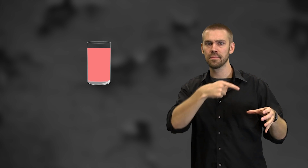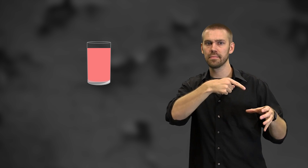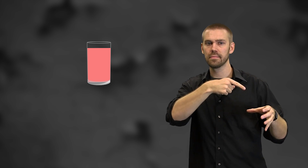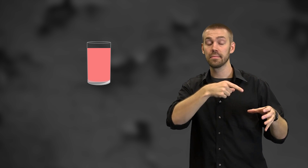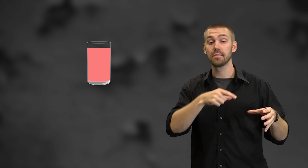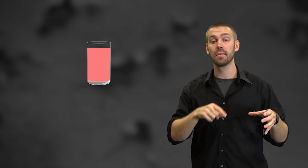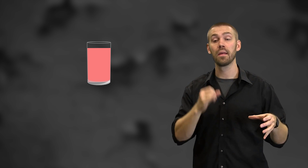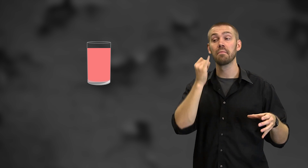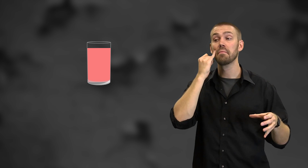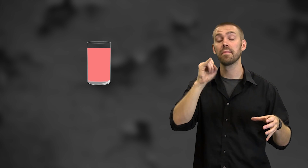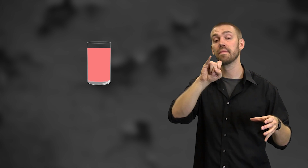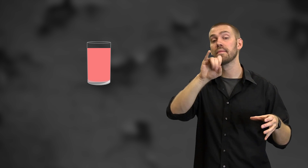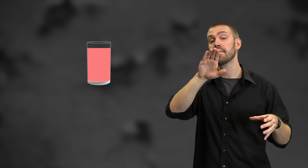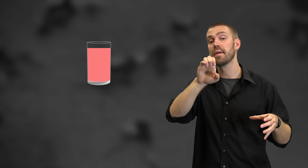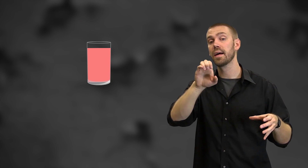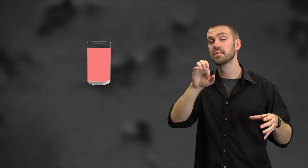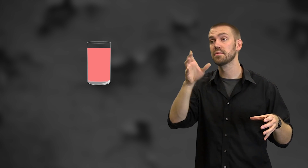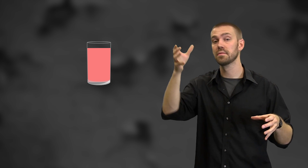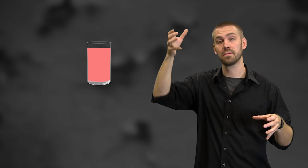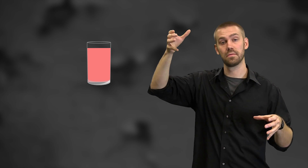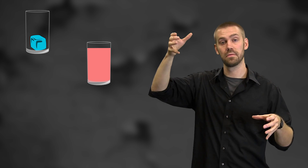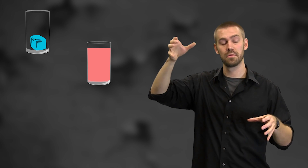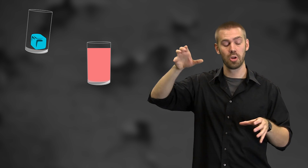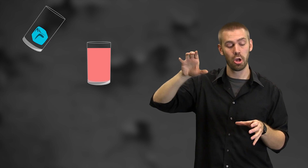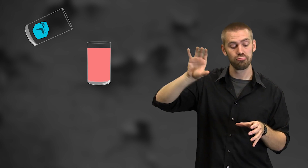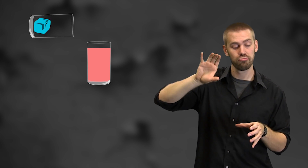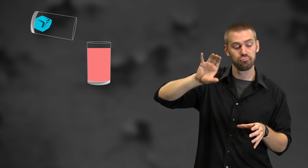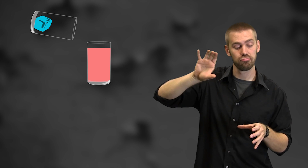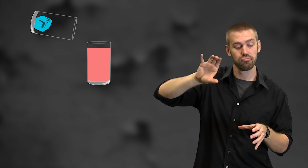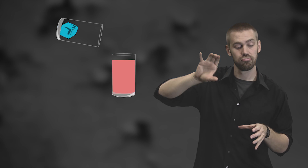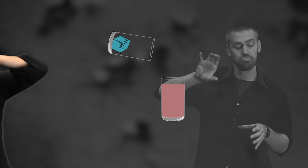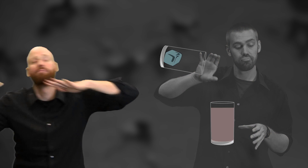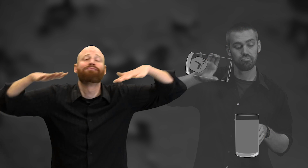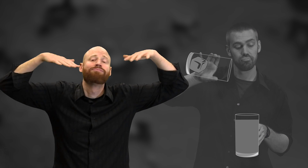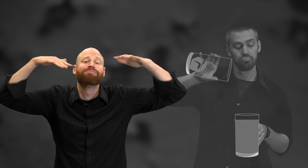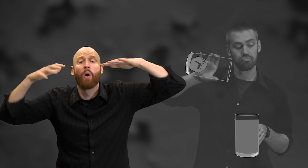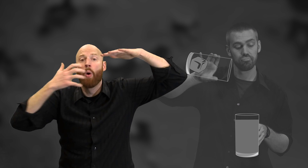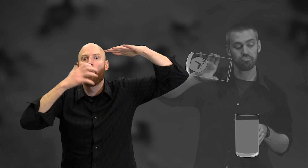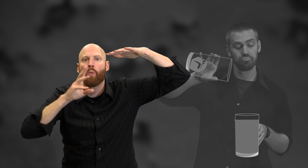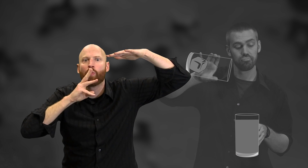So now this water has been warmed up. So suppose now I were to add ice to it. Austin: Hanging out in its cup,